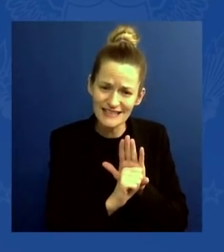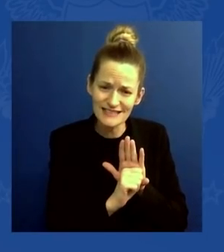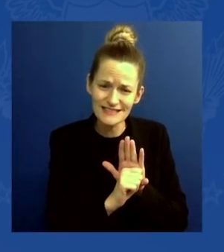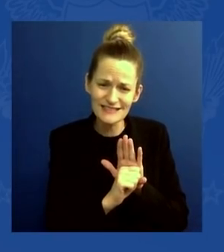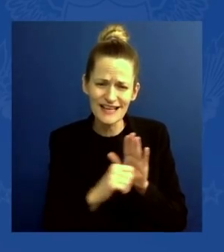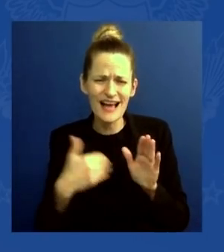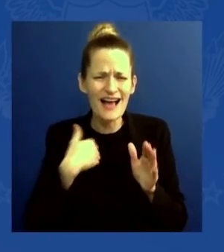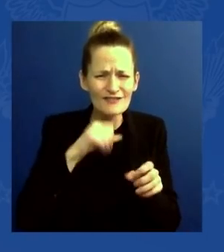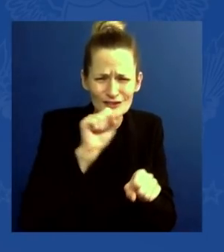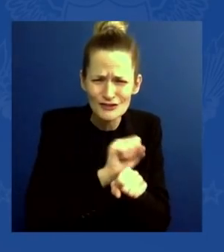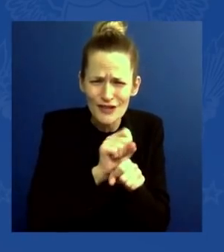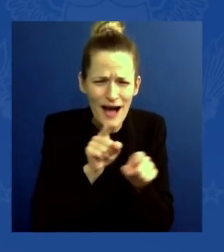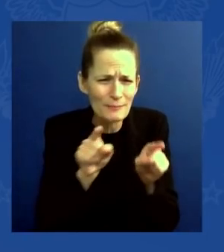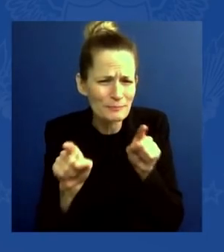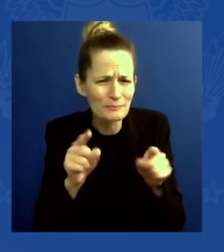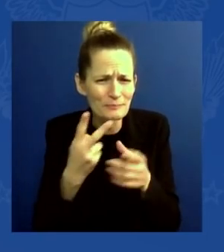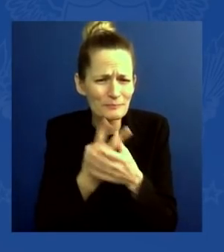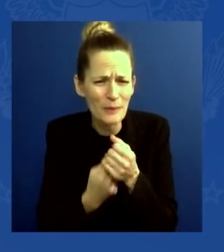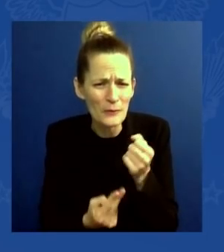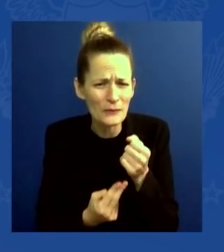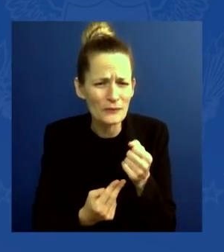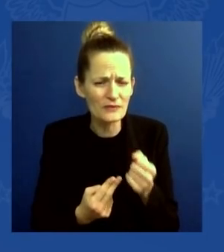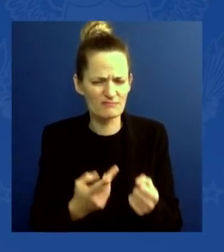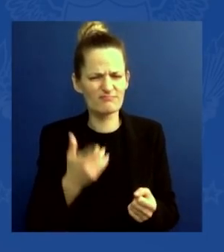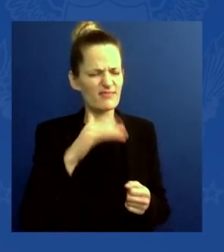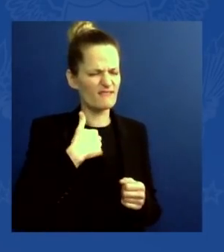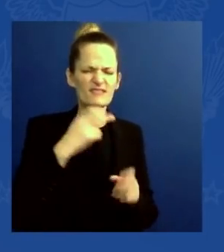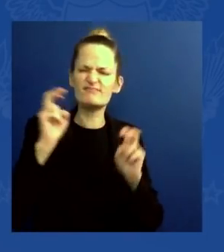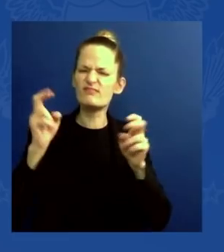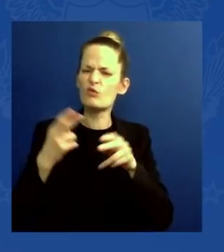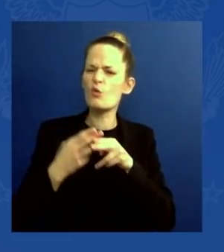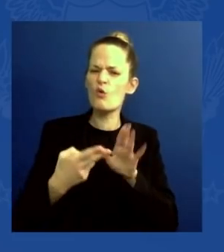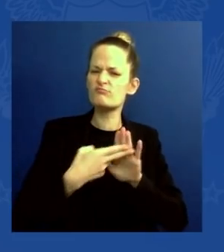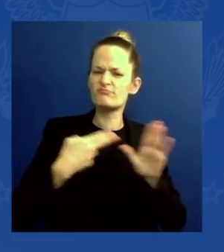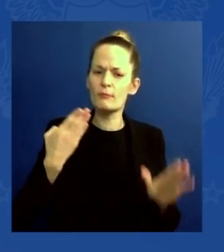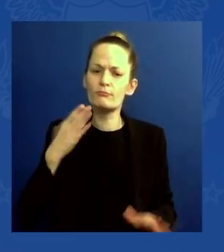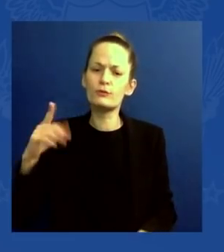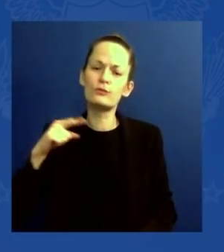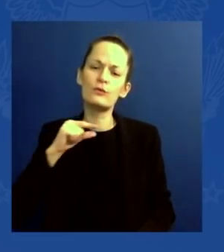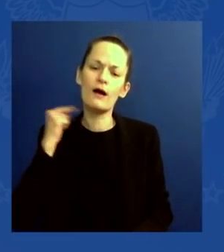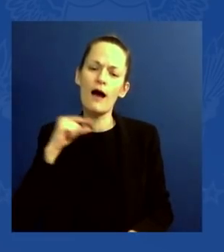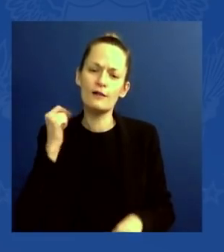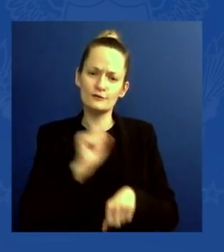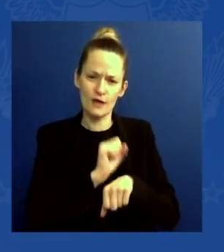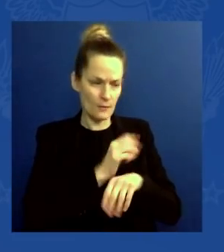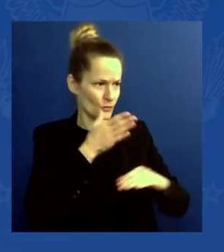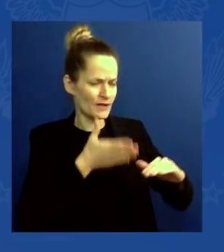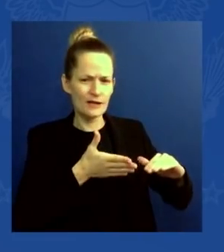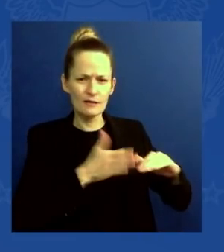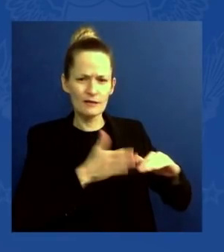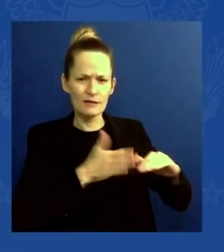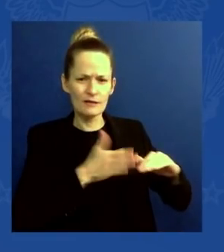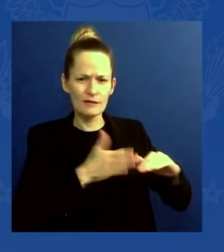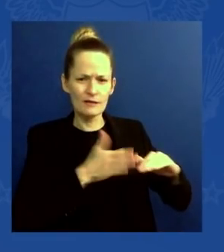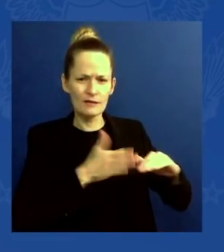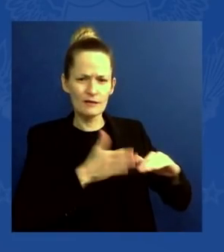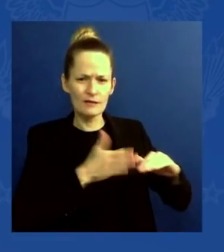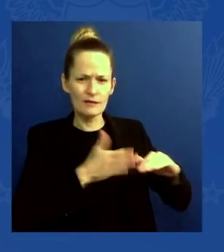I'm also proud that the House took a big step toward -- forward to pass my Build Better -- my Build Back Better Act,